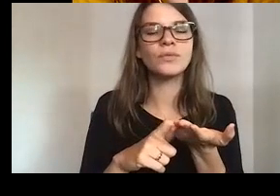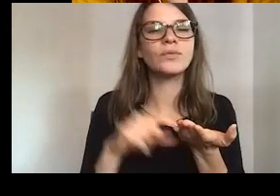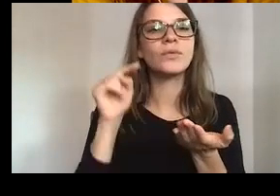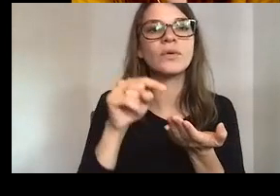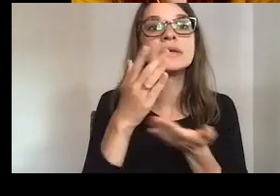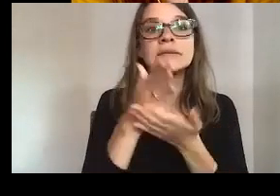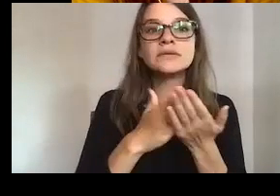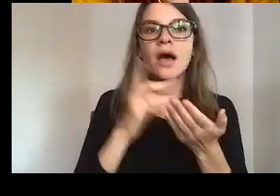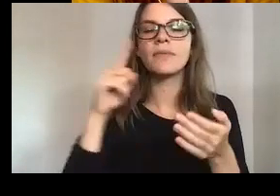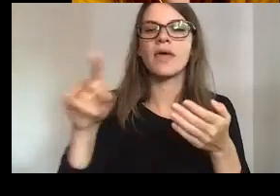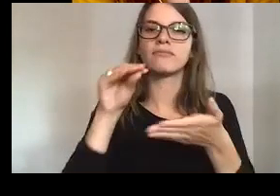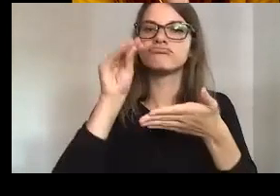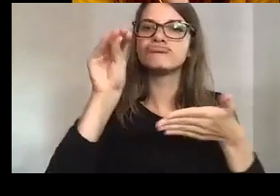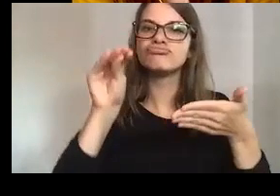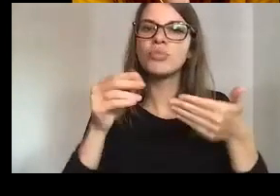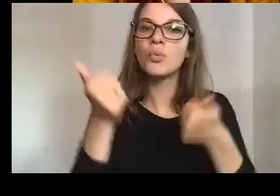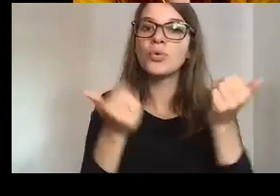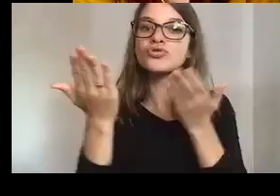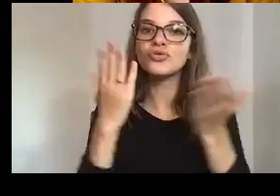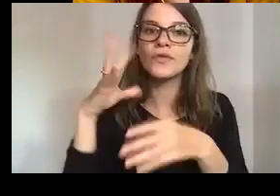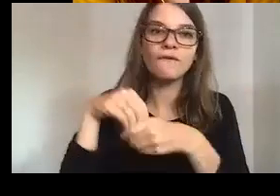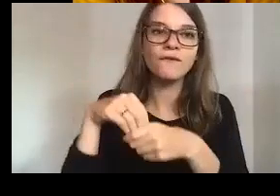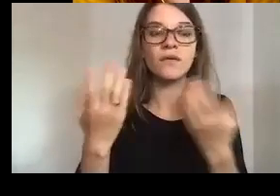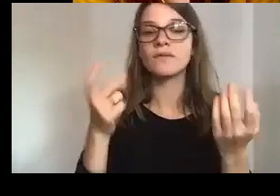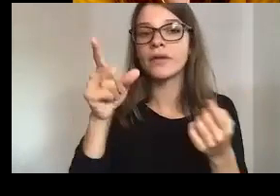services they were involved in so they could indicate as many of these as they wanted so